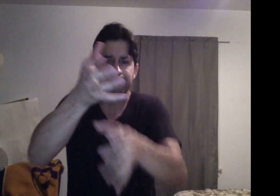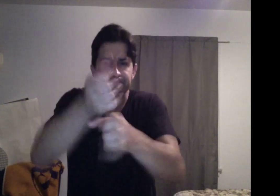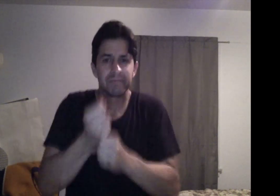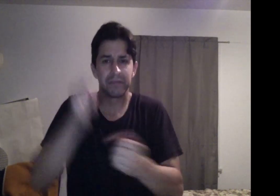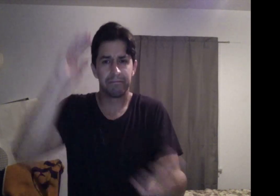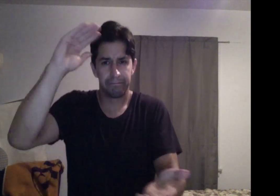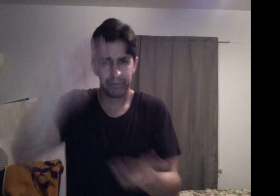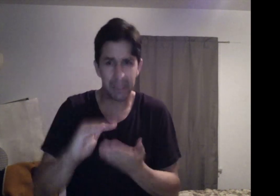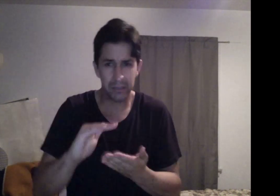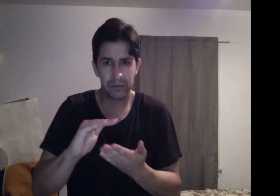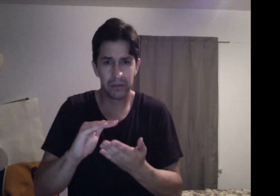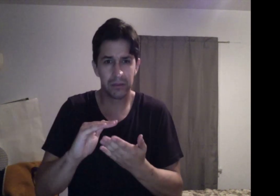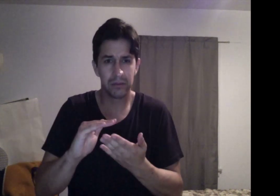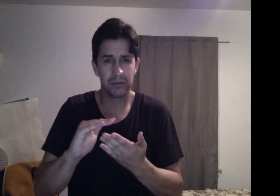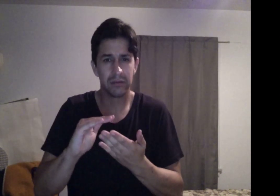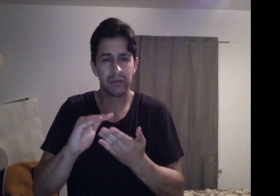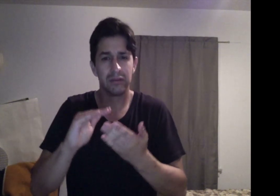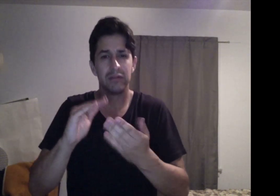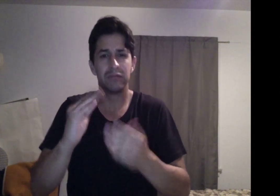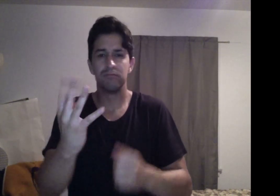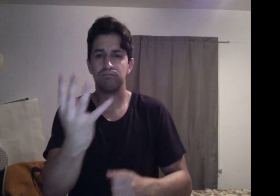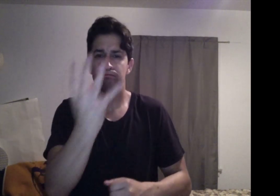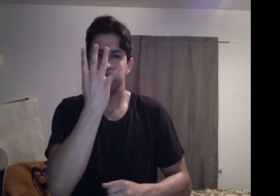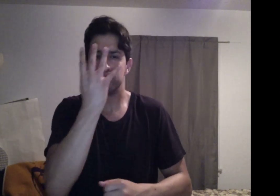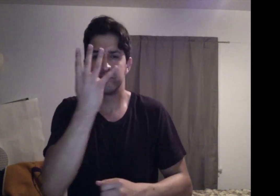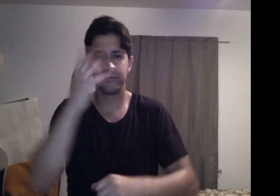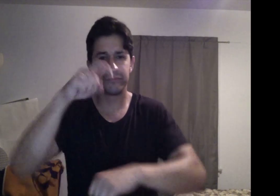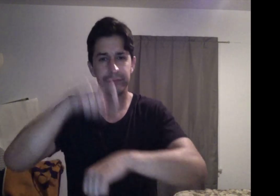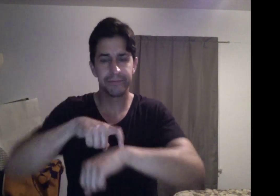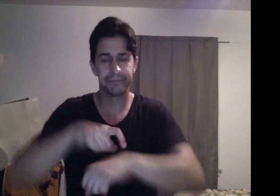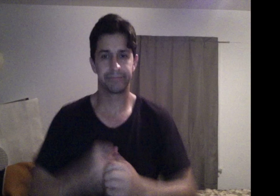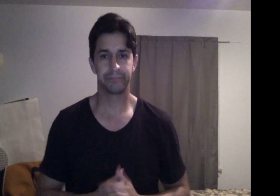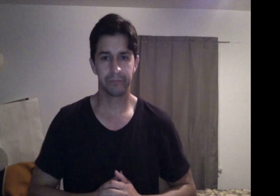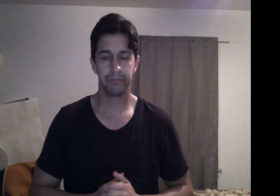receive less than what has been defined as the minimum sentence.